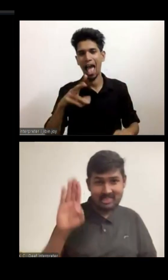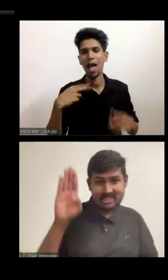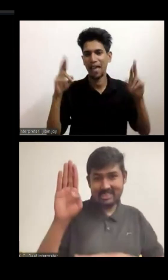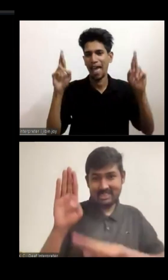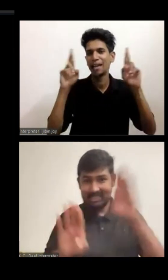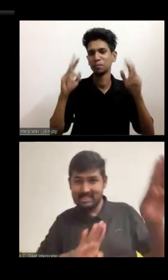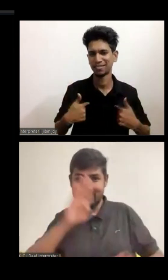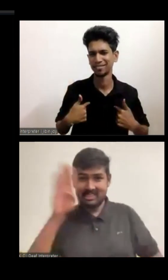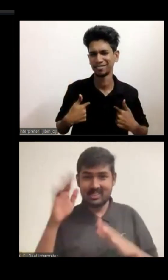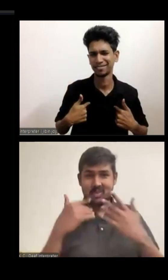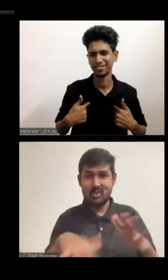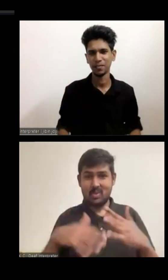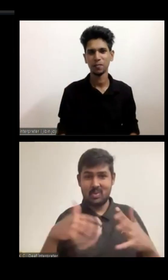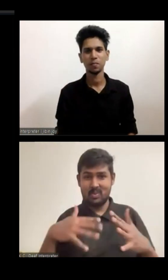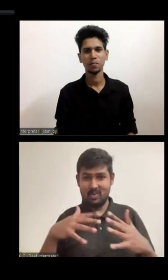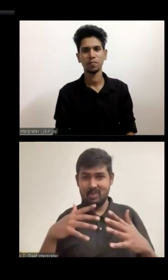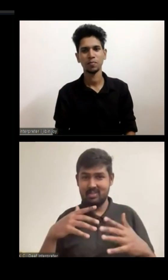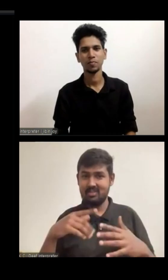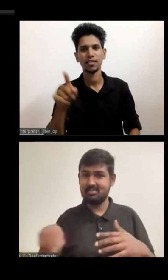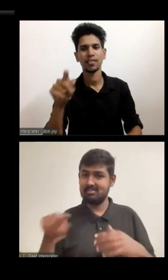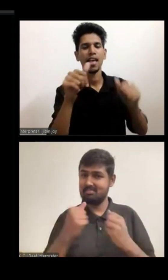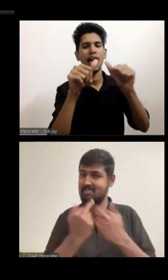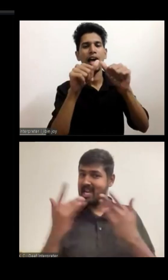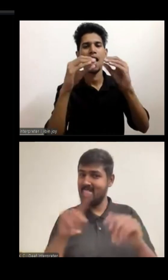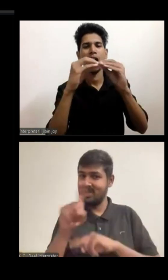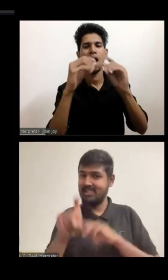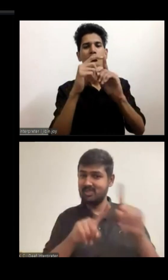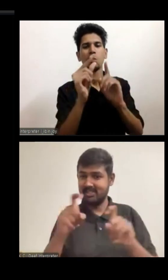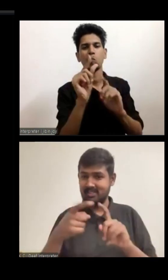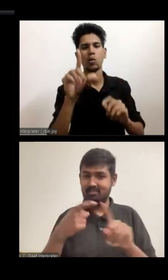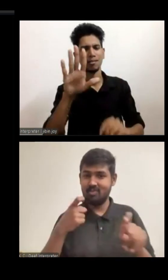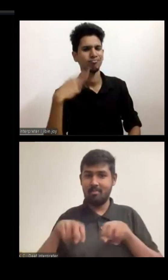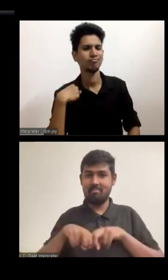Only one question from my side. I am Abdul Moid here. Could you please speak a little bit louder?